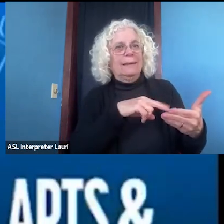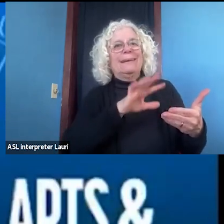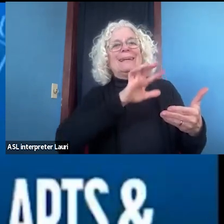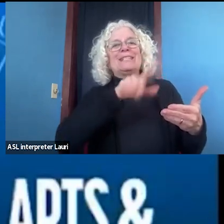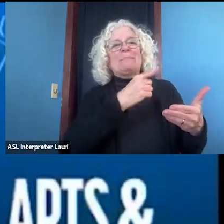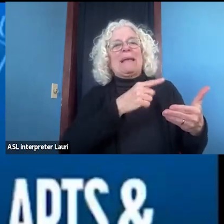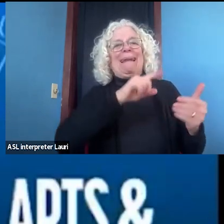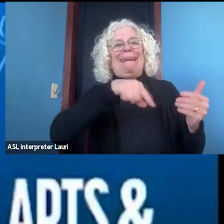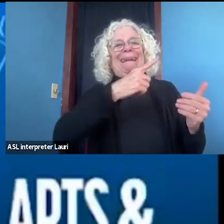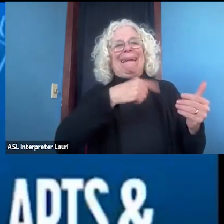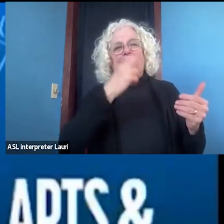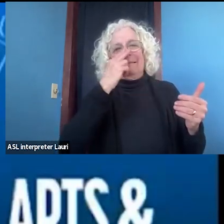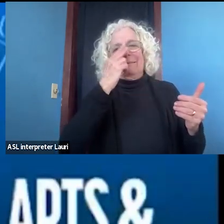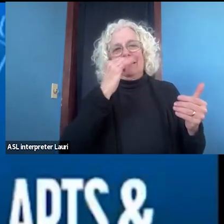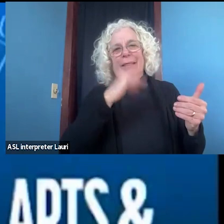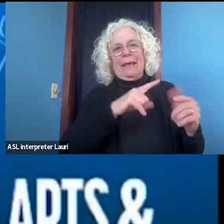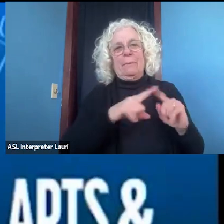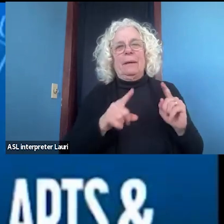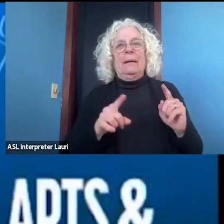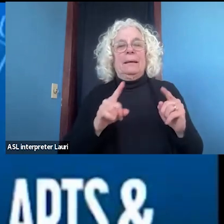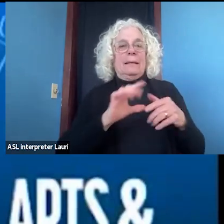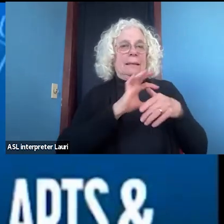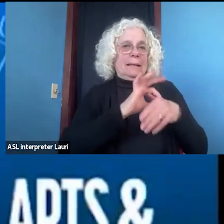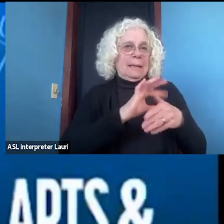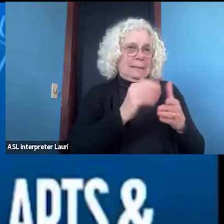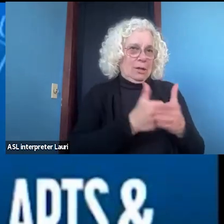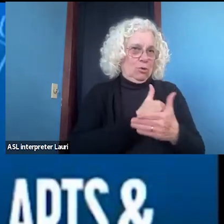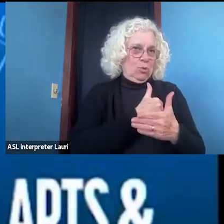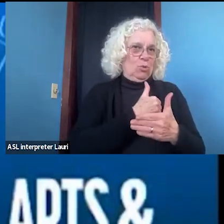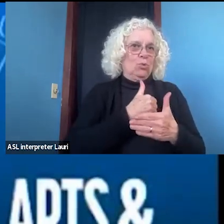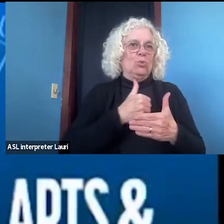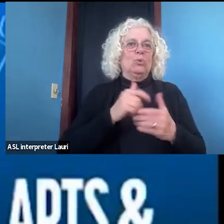We've got new content. We've got new features. And